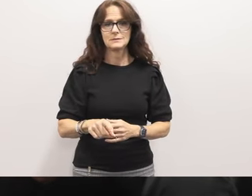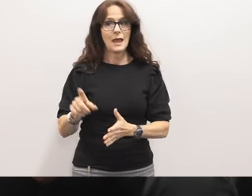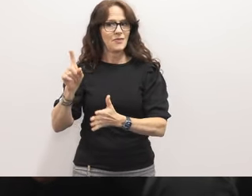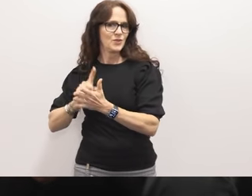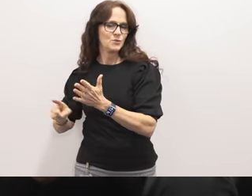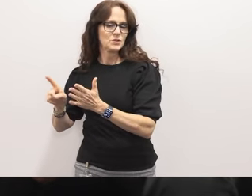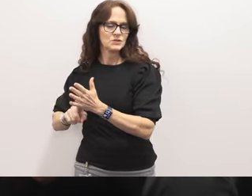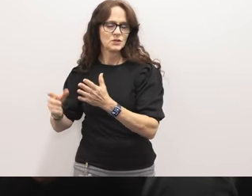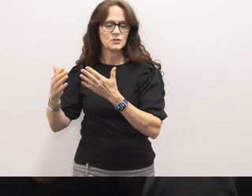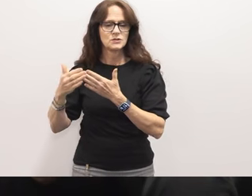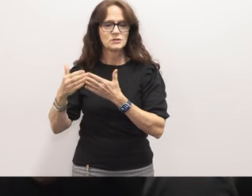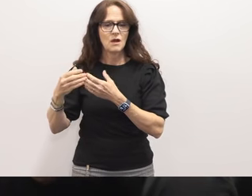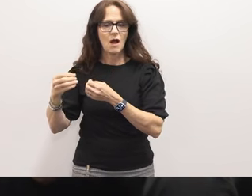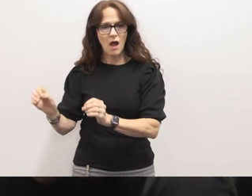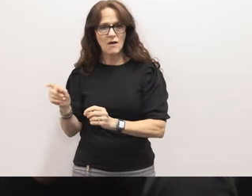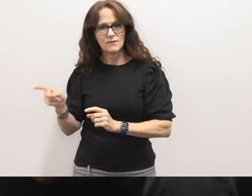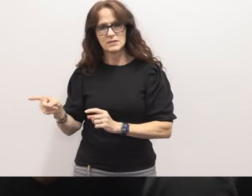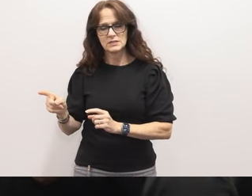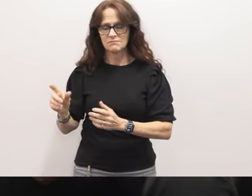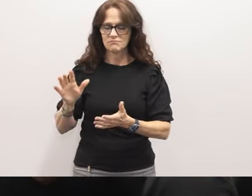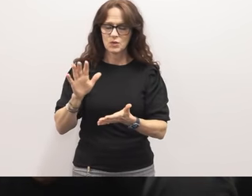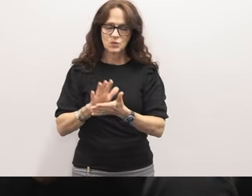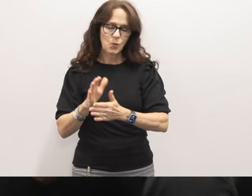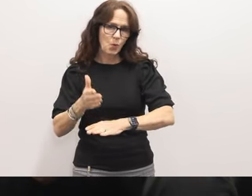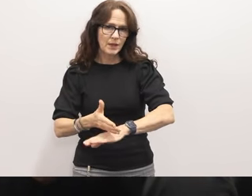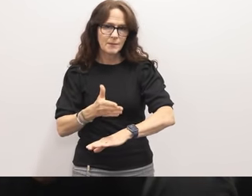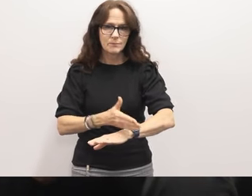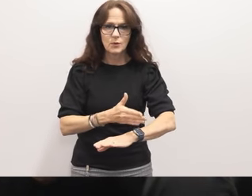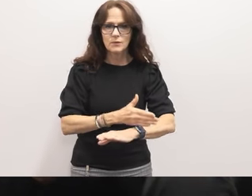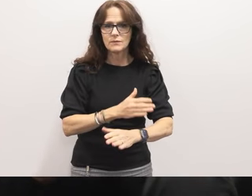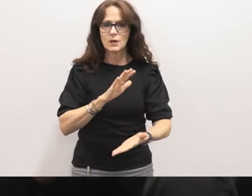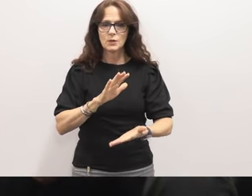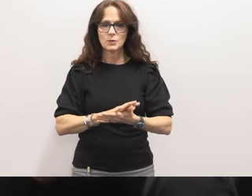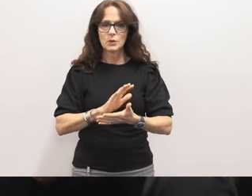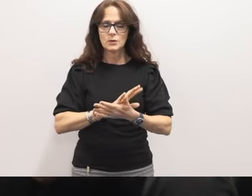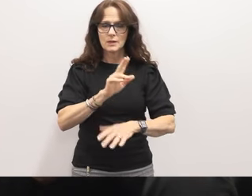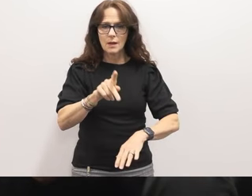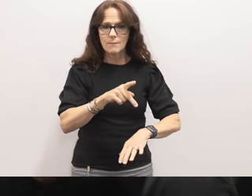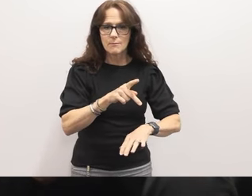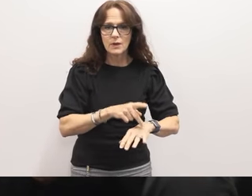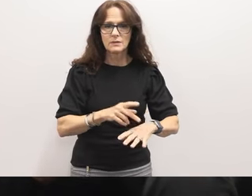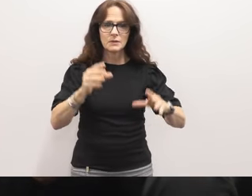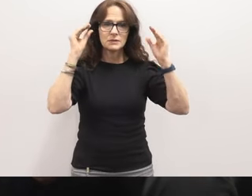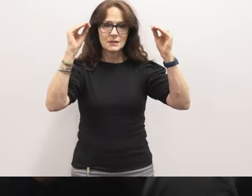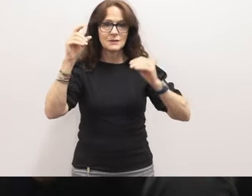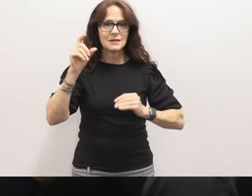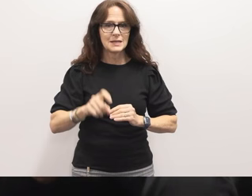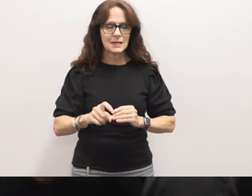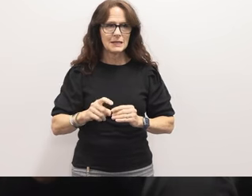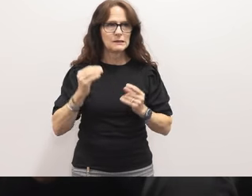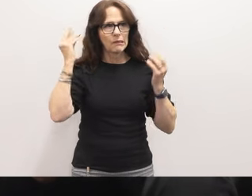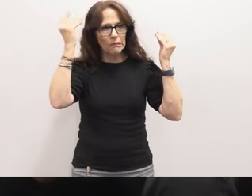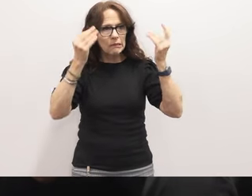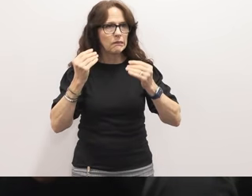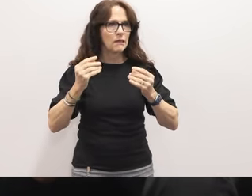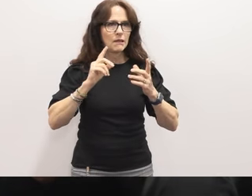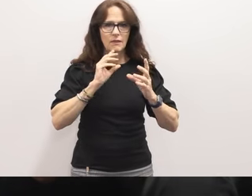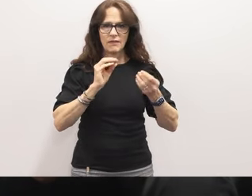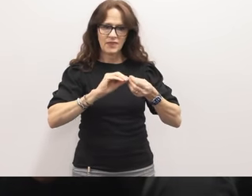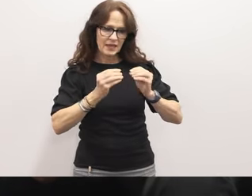and thinking about school improvement and what schools, including principals and teachers need to make sense of their data and to take action.